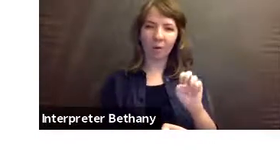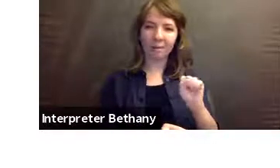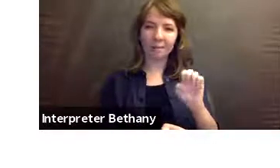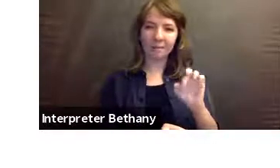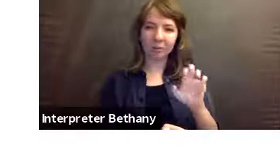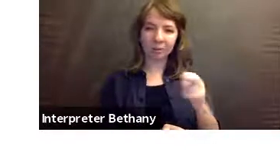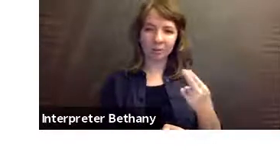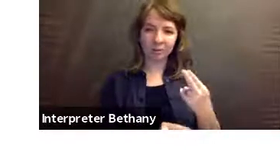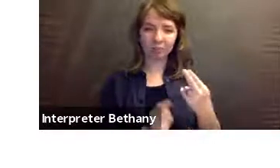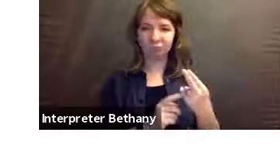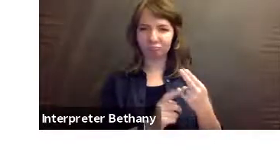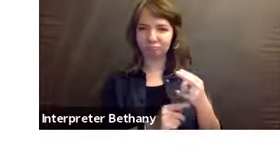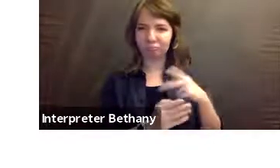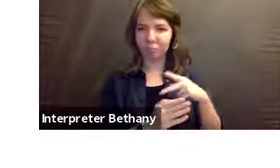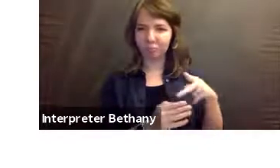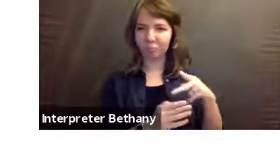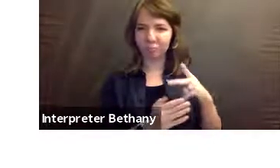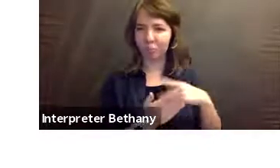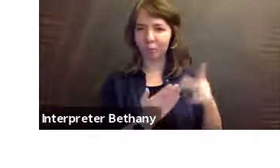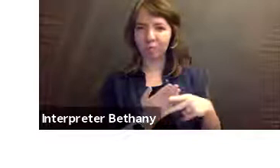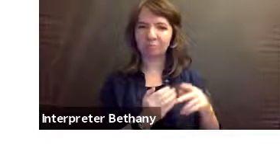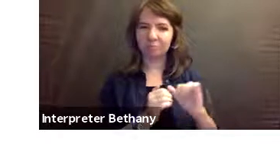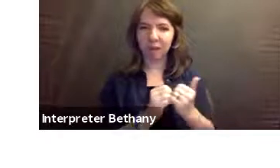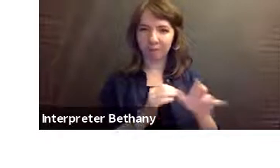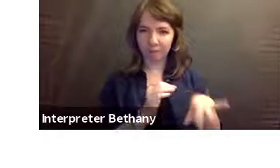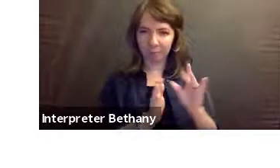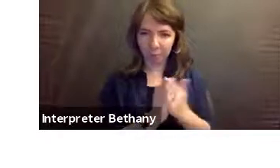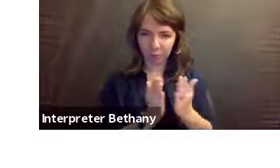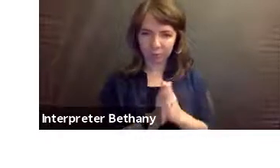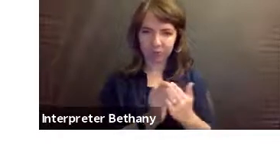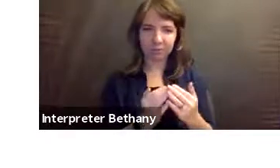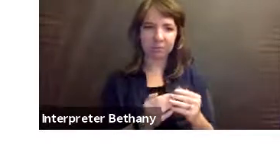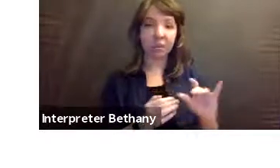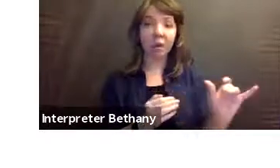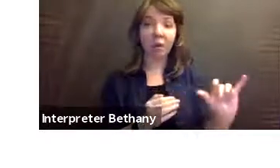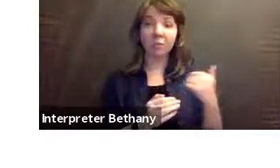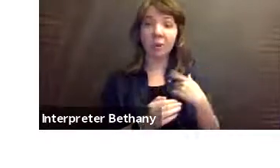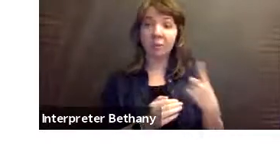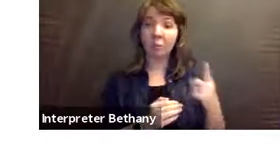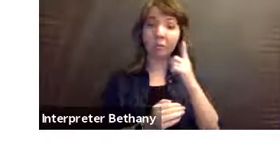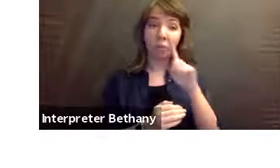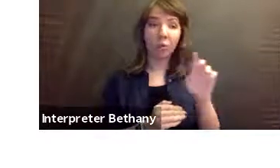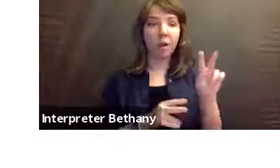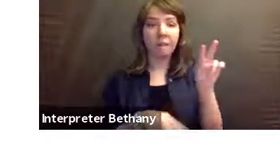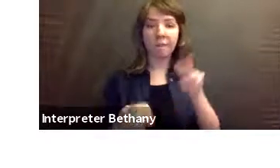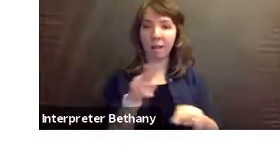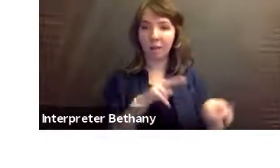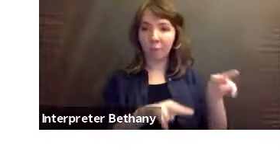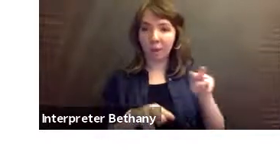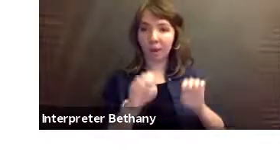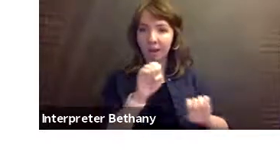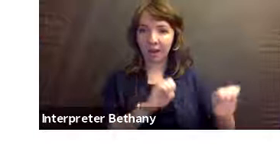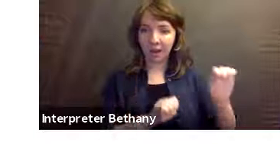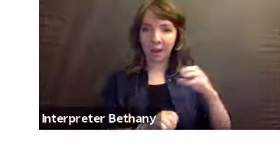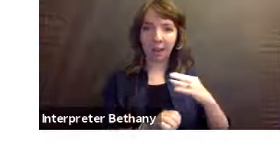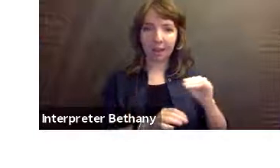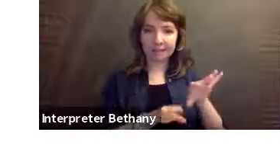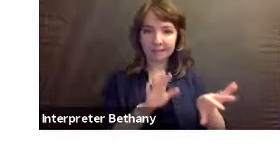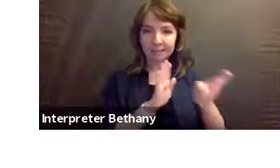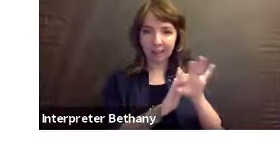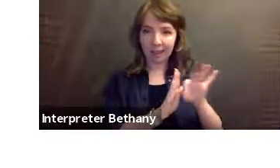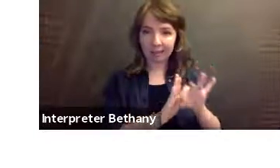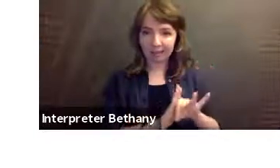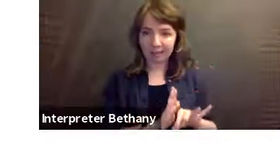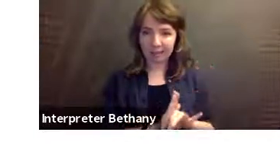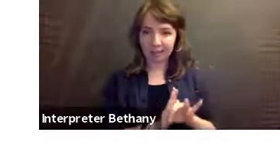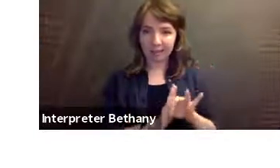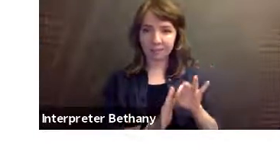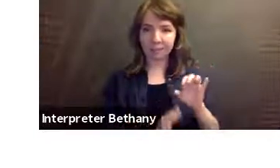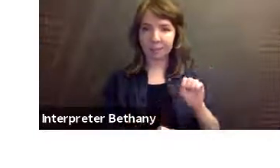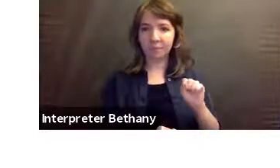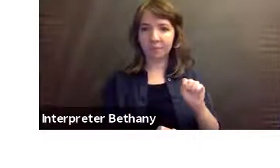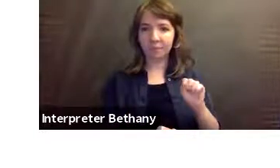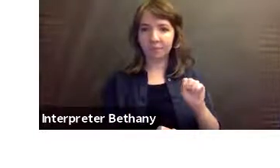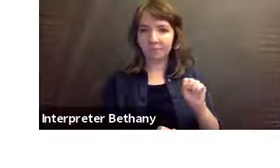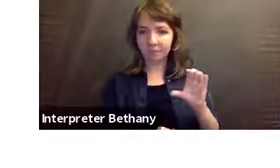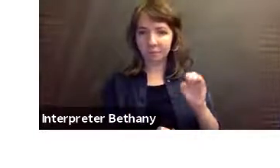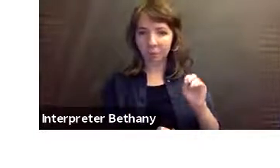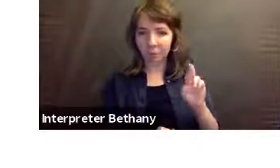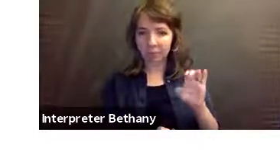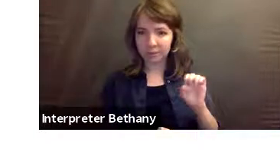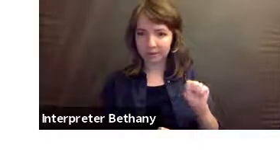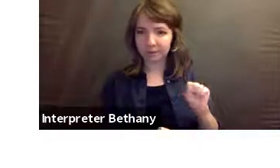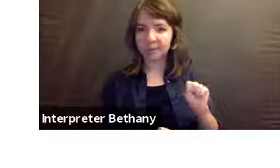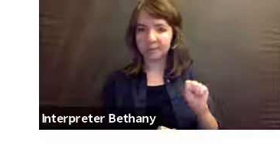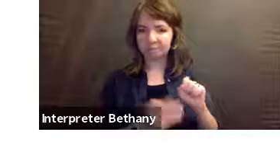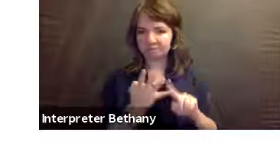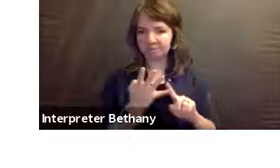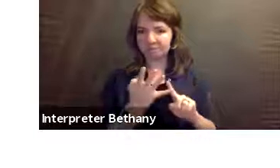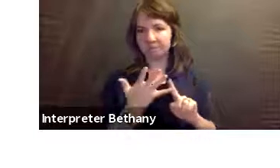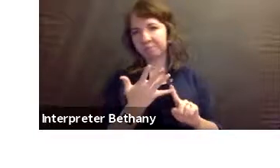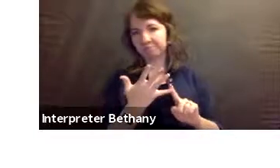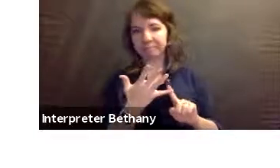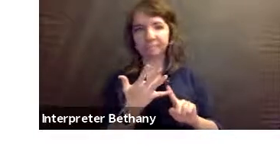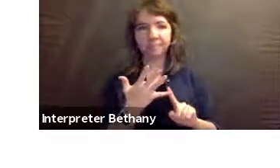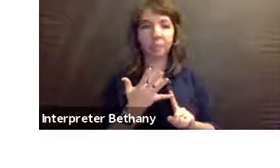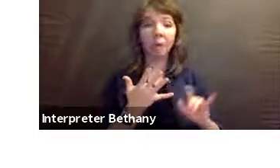Linda Kobashigawa: And and more and and use that. And then we also have one for evaluating and selecting songs total are all and students can enroll using that link at the bottom right now.